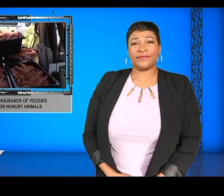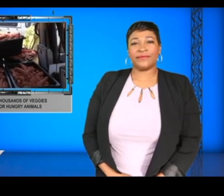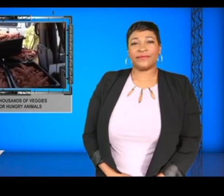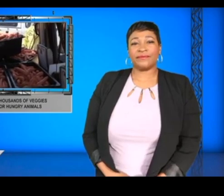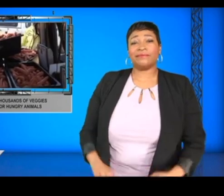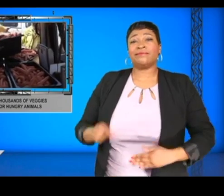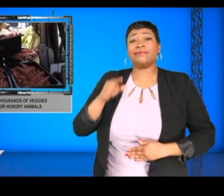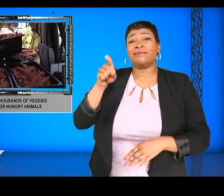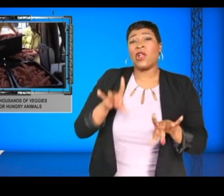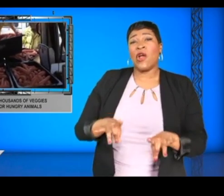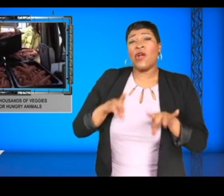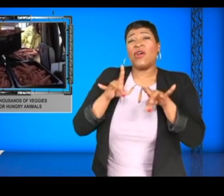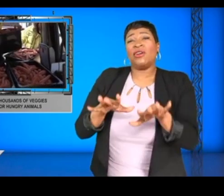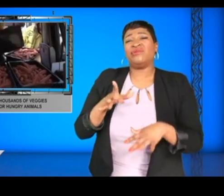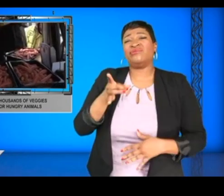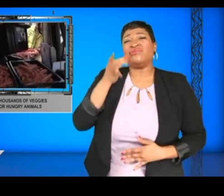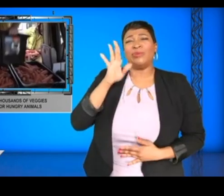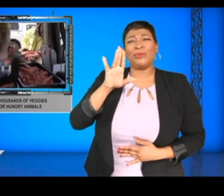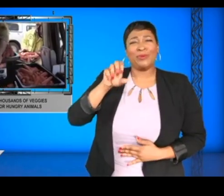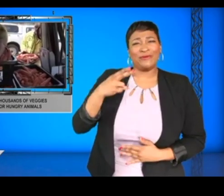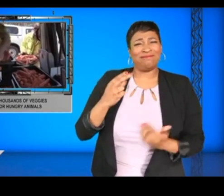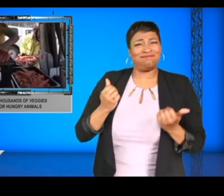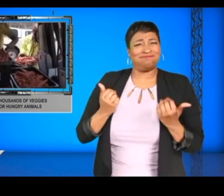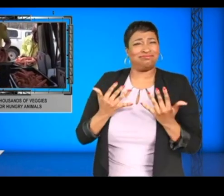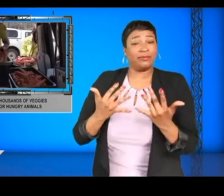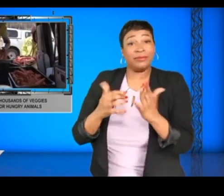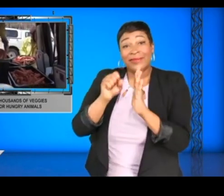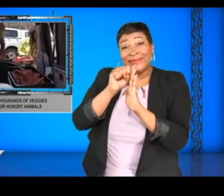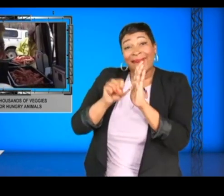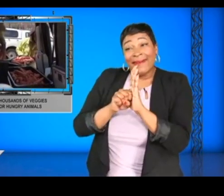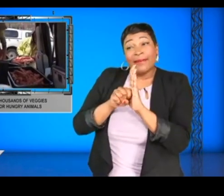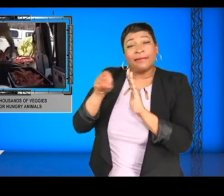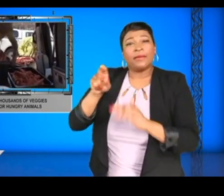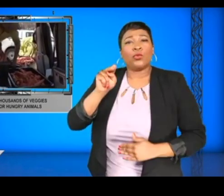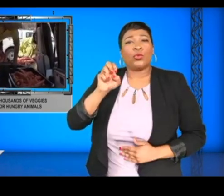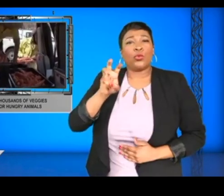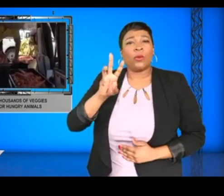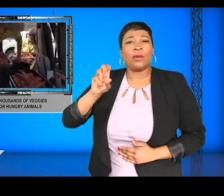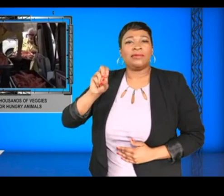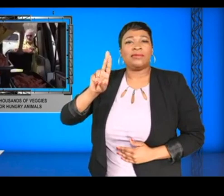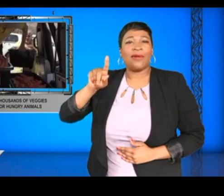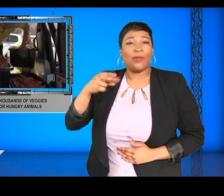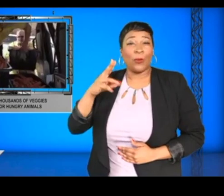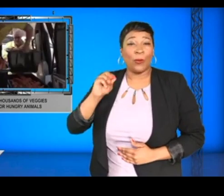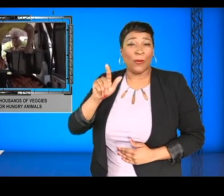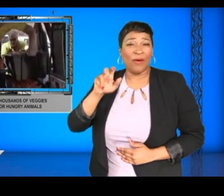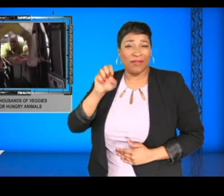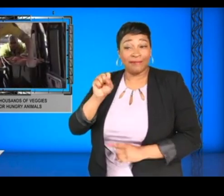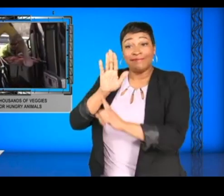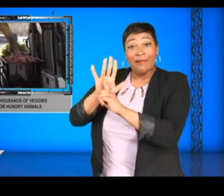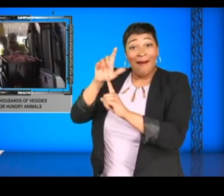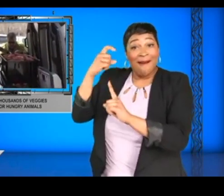The New South Wales government is working to make sure animals affected by the deadly